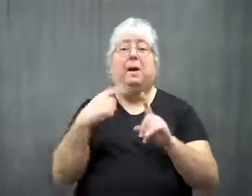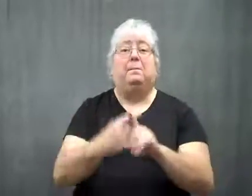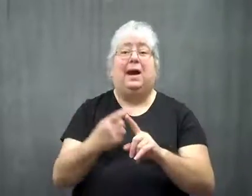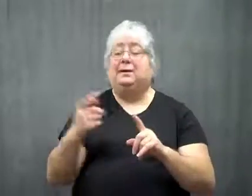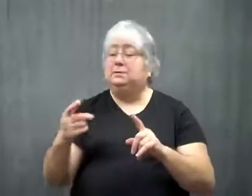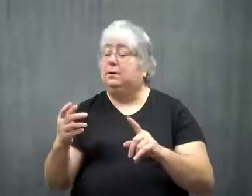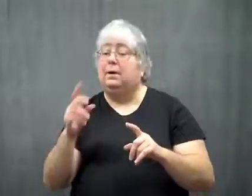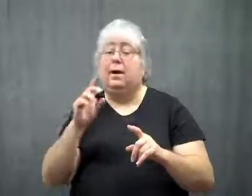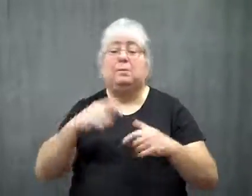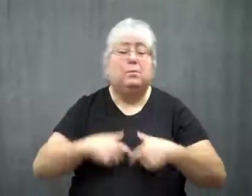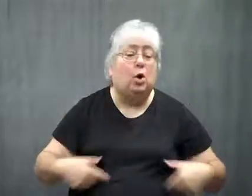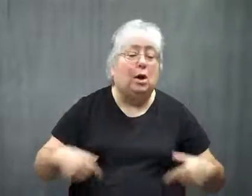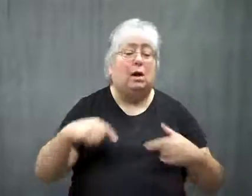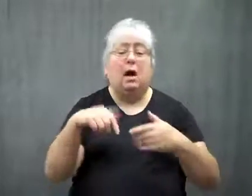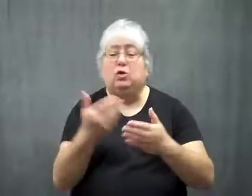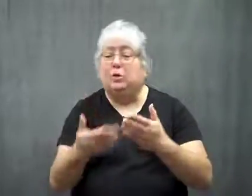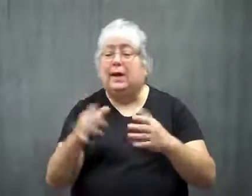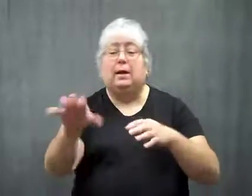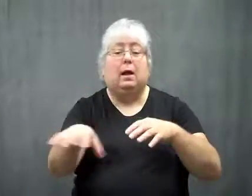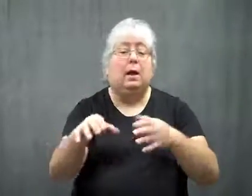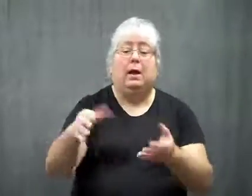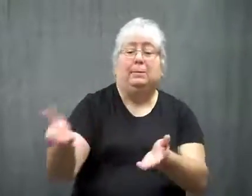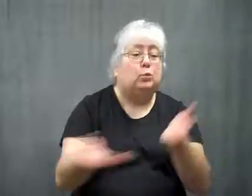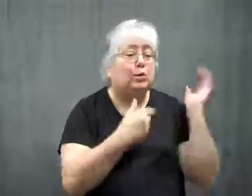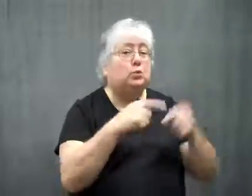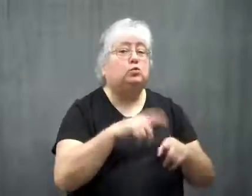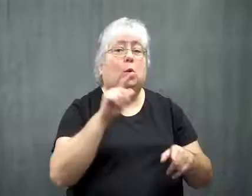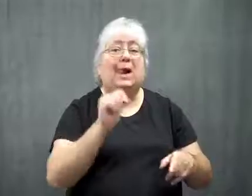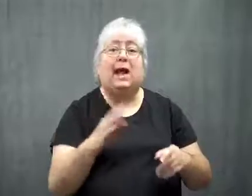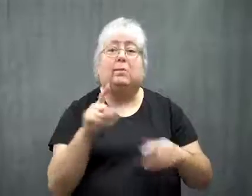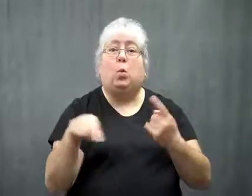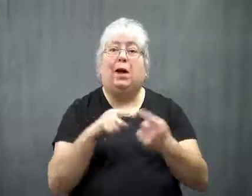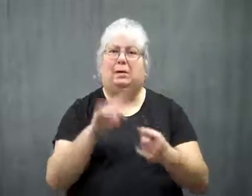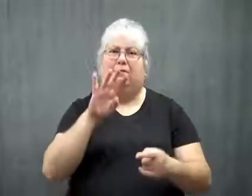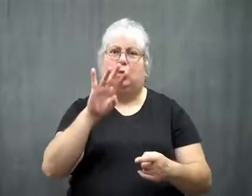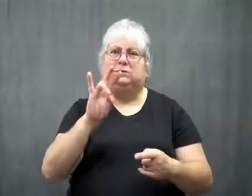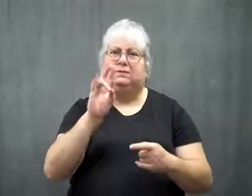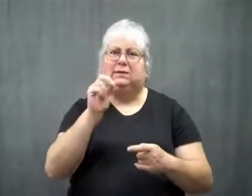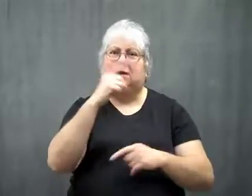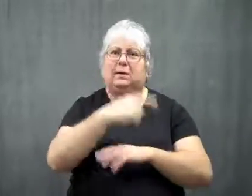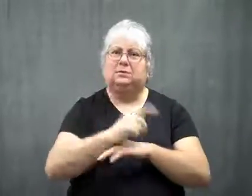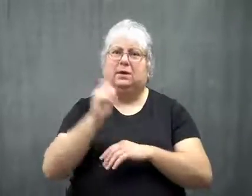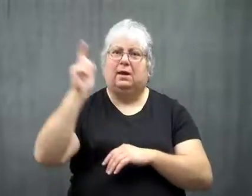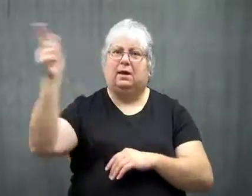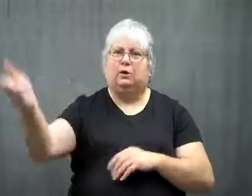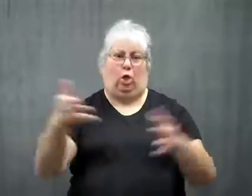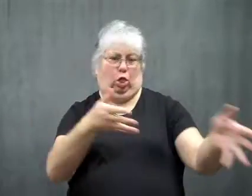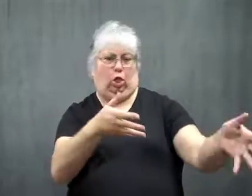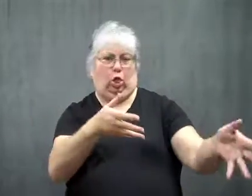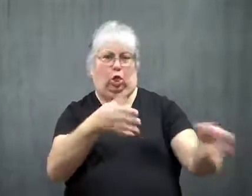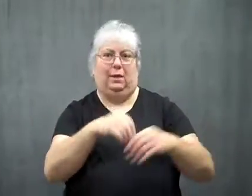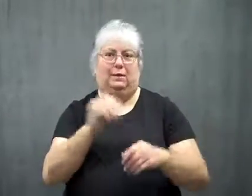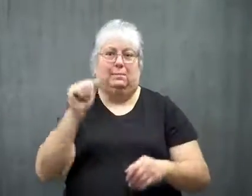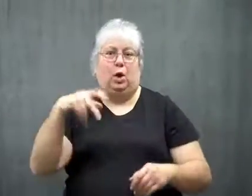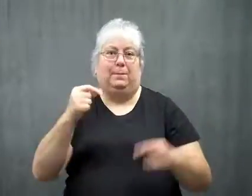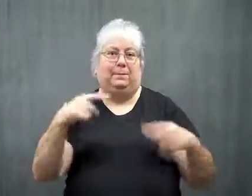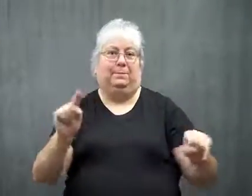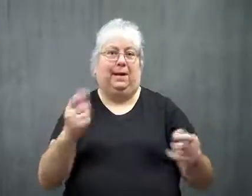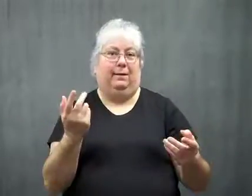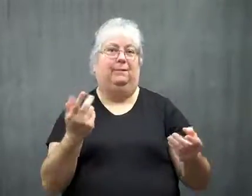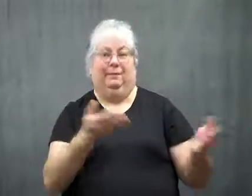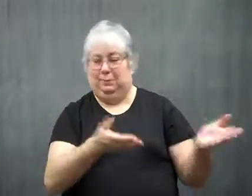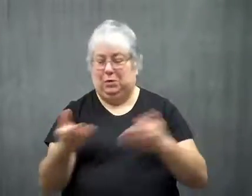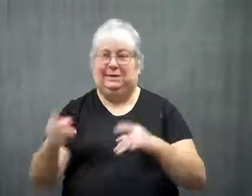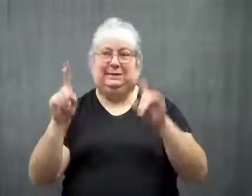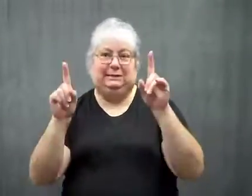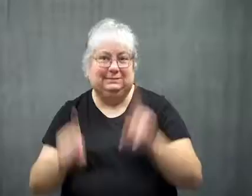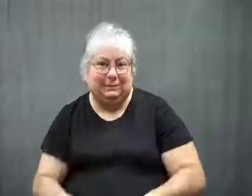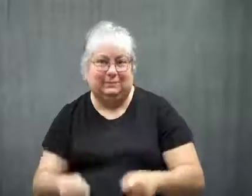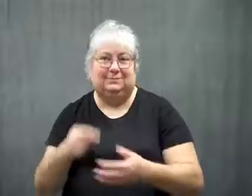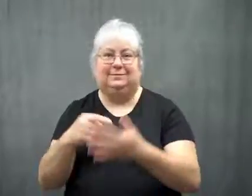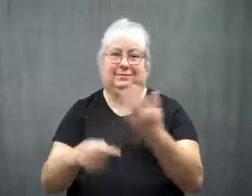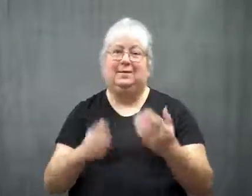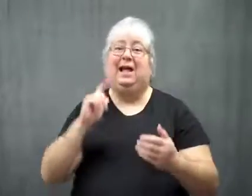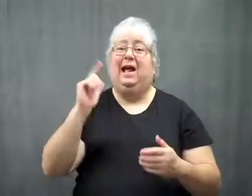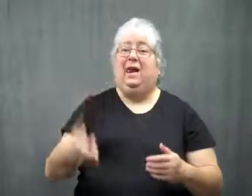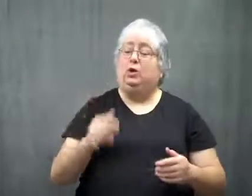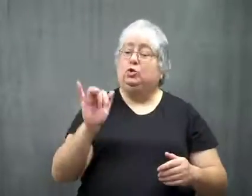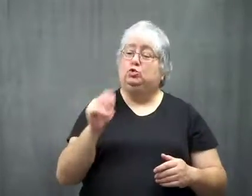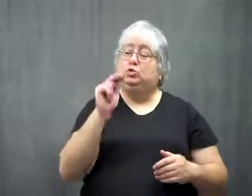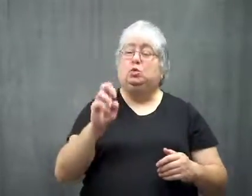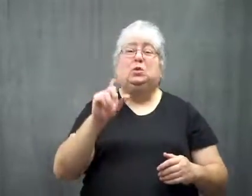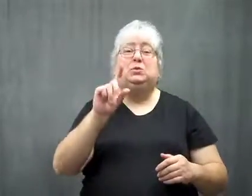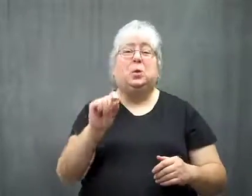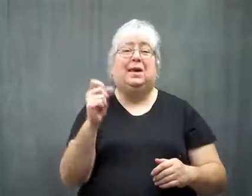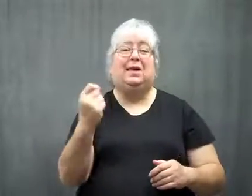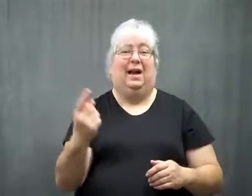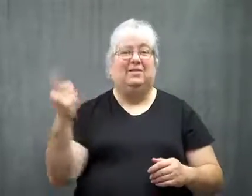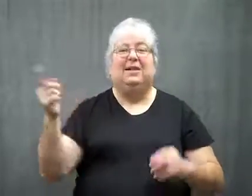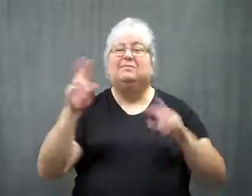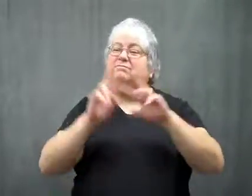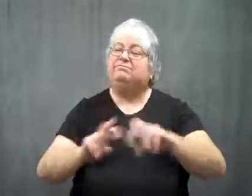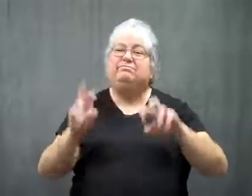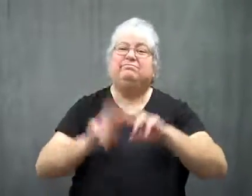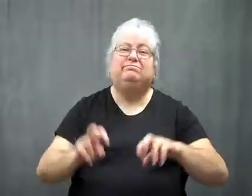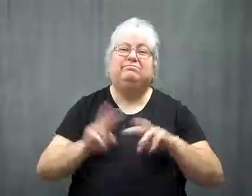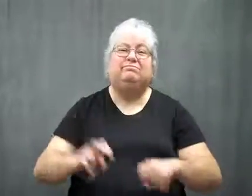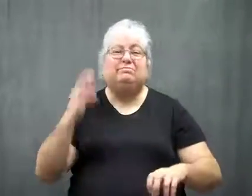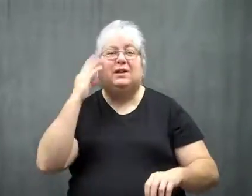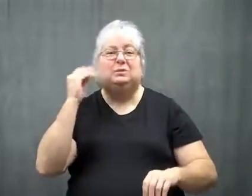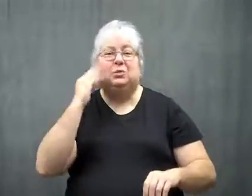In addtion, the bra and other evidence were in the apartment for 47 days, then taken to the lab.